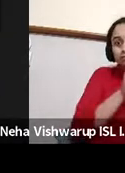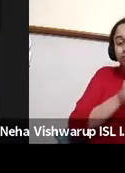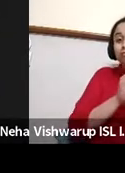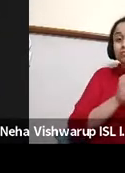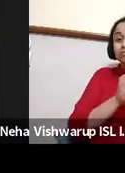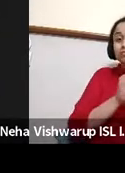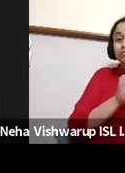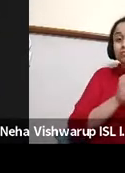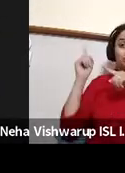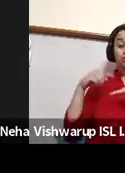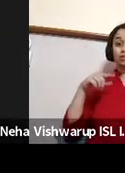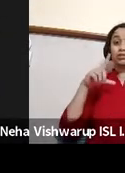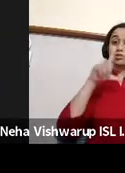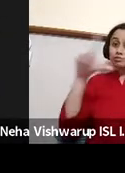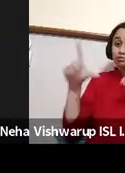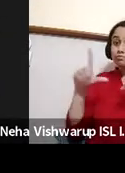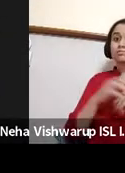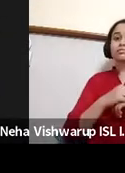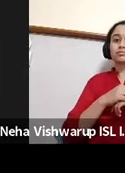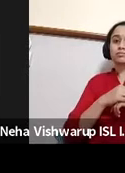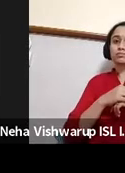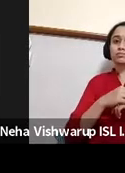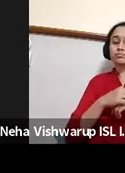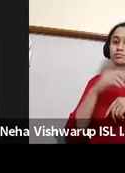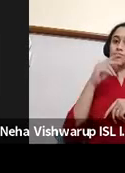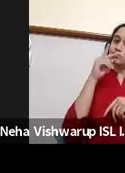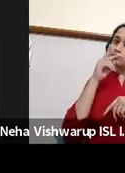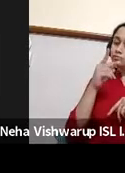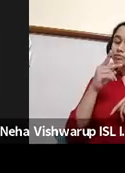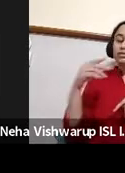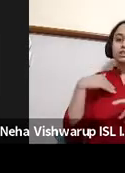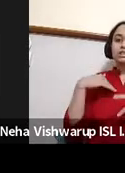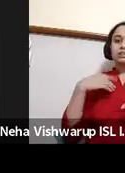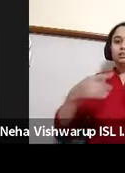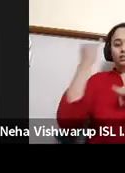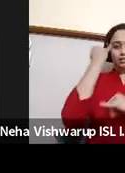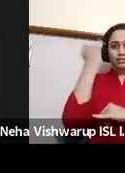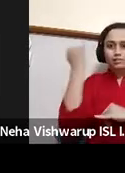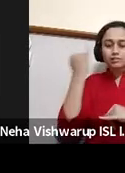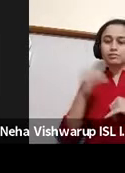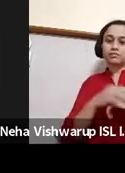in india more broadly two seemingly competing ideas emerged quite clearly suresh's approach